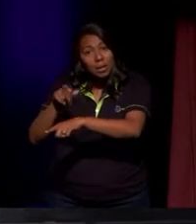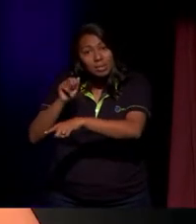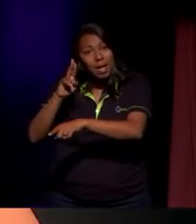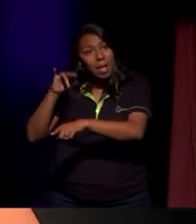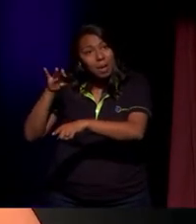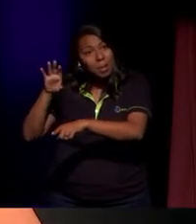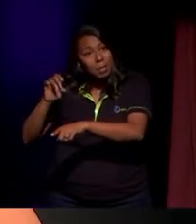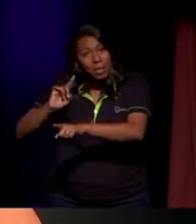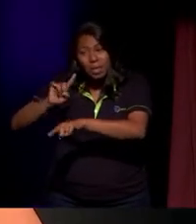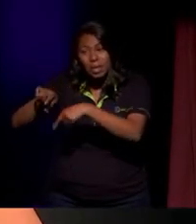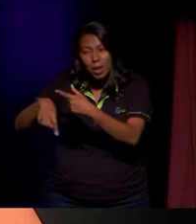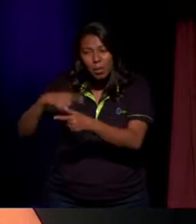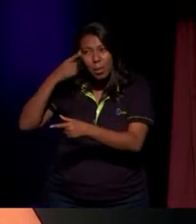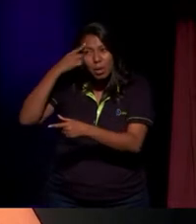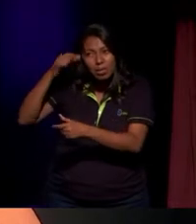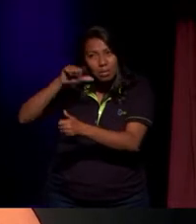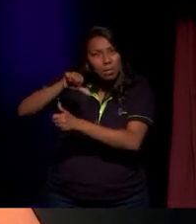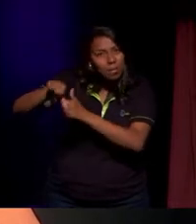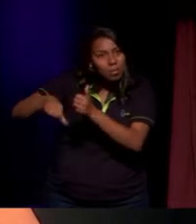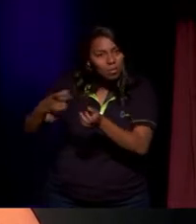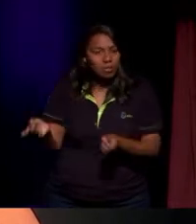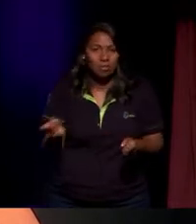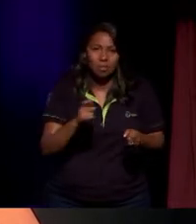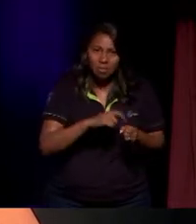because our Islam has always been an Islam